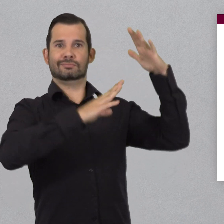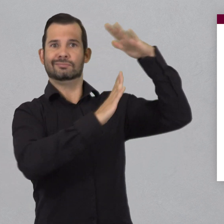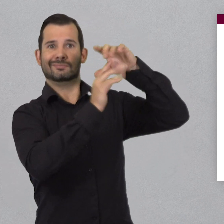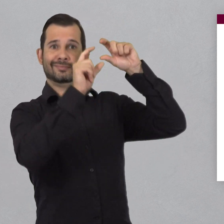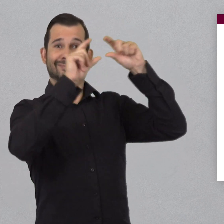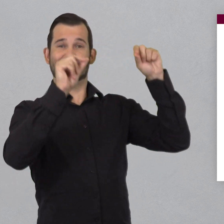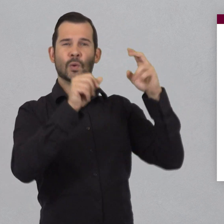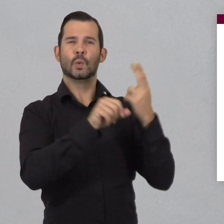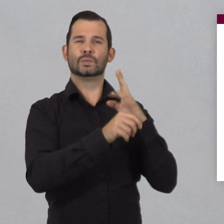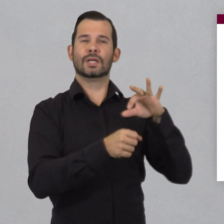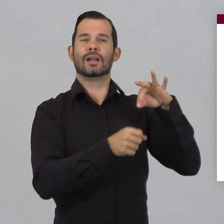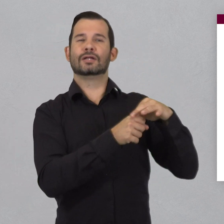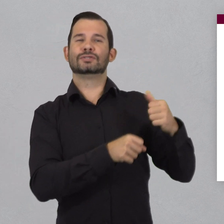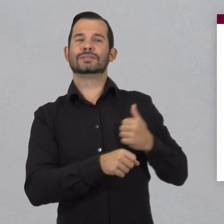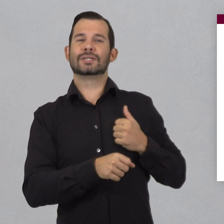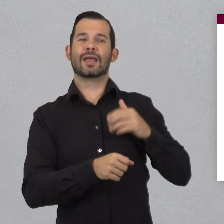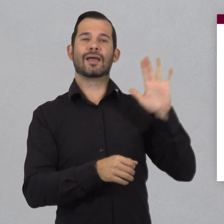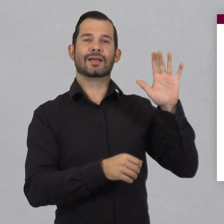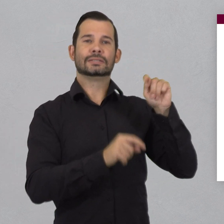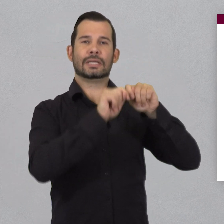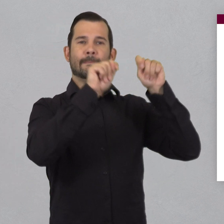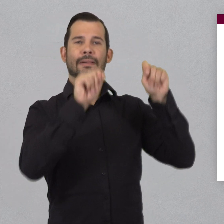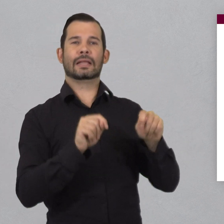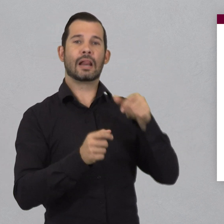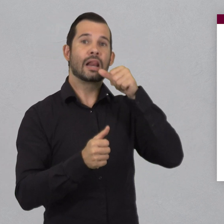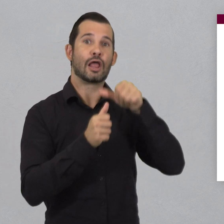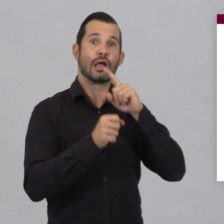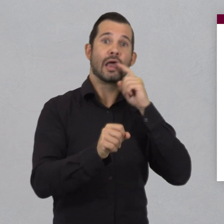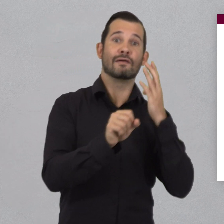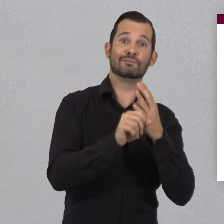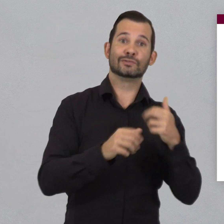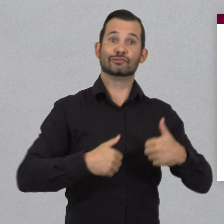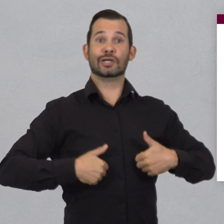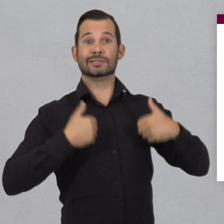or use the Elections Canada template Letter of Confirmation of Residence